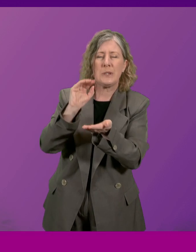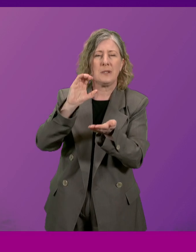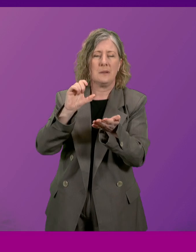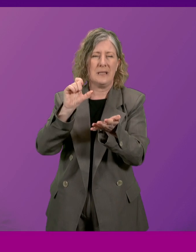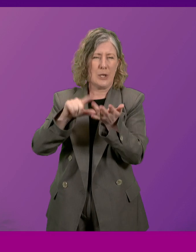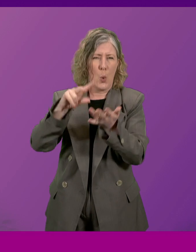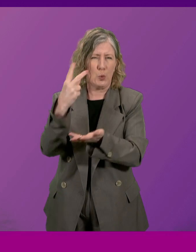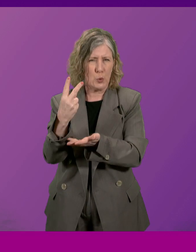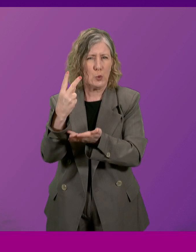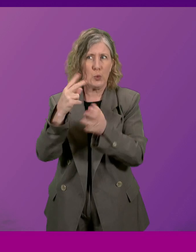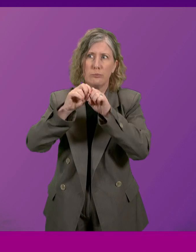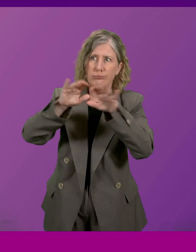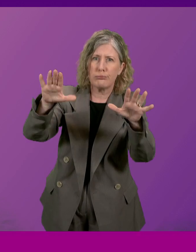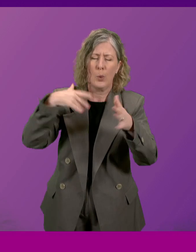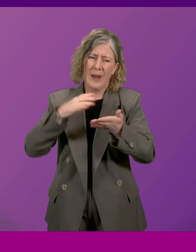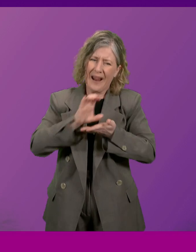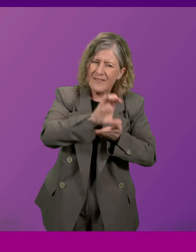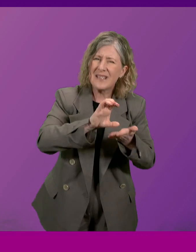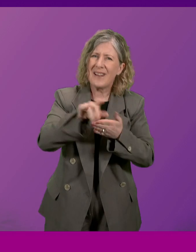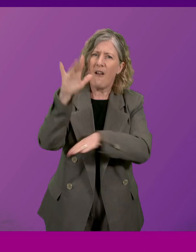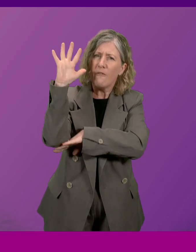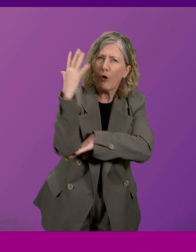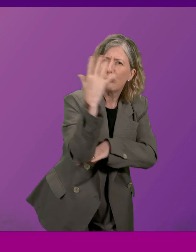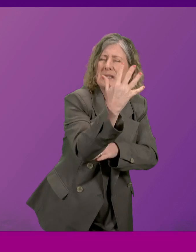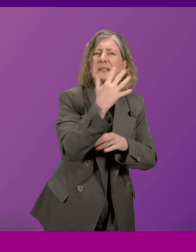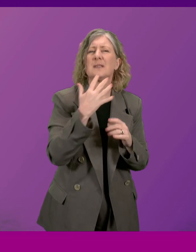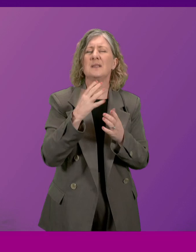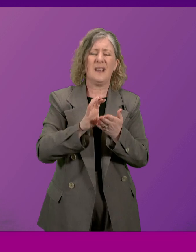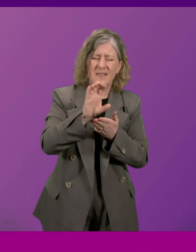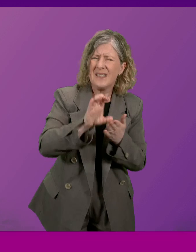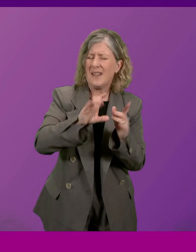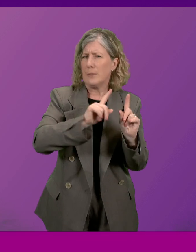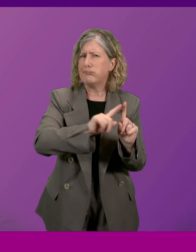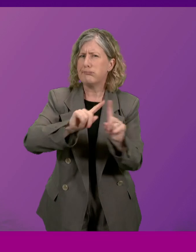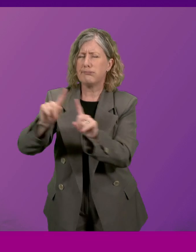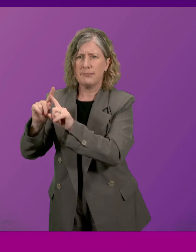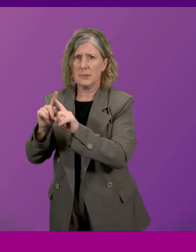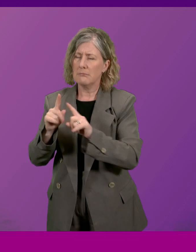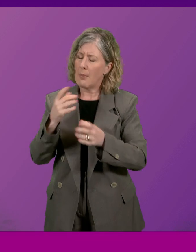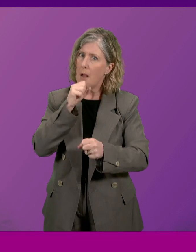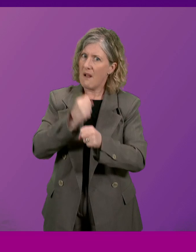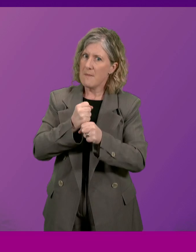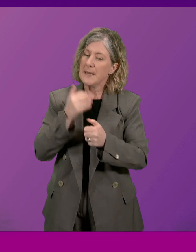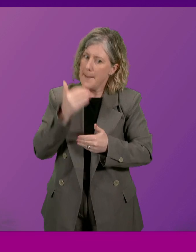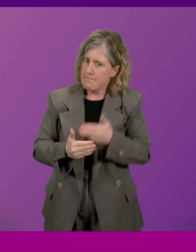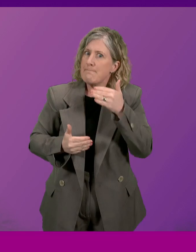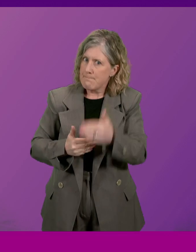in forestry or in peatland restoration—the Government is taking the steps that are necessary